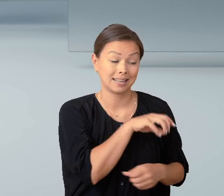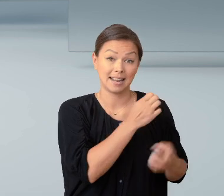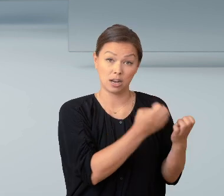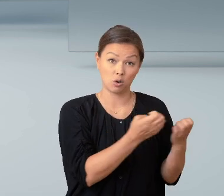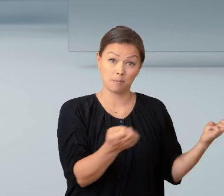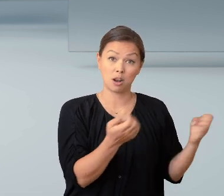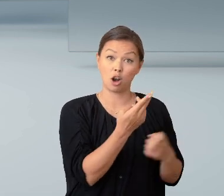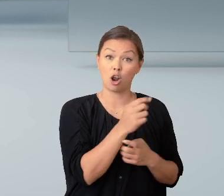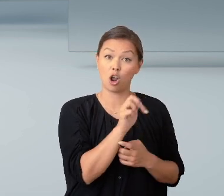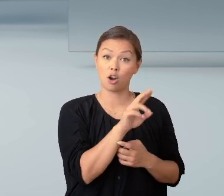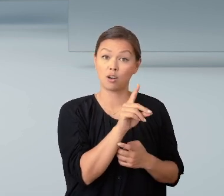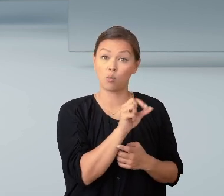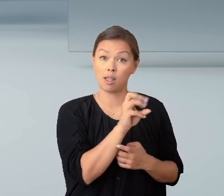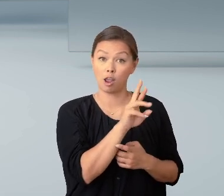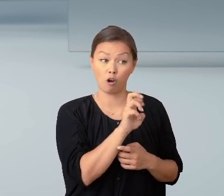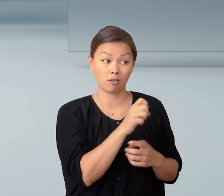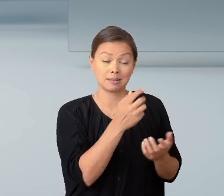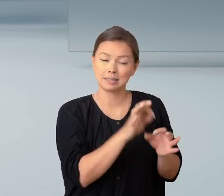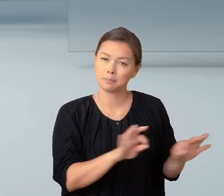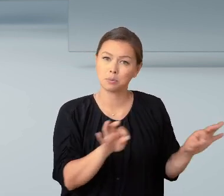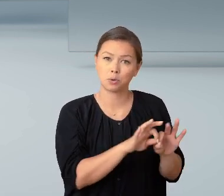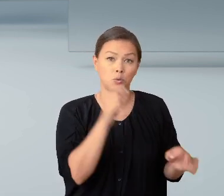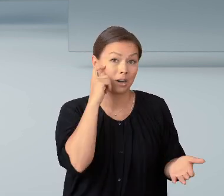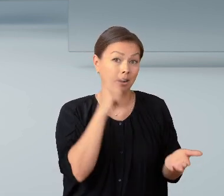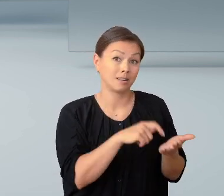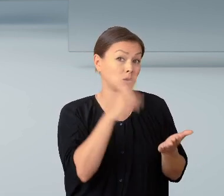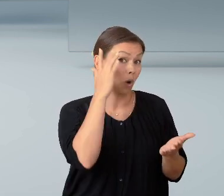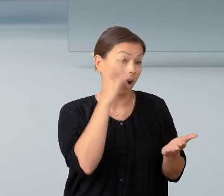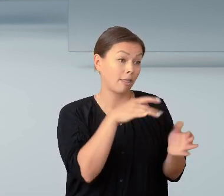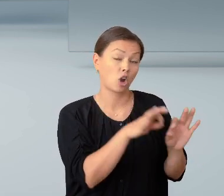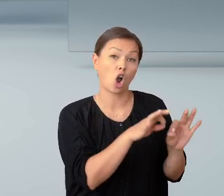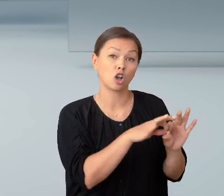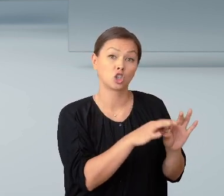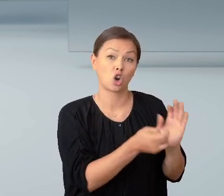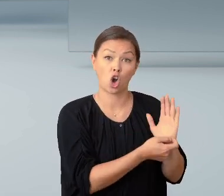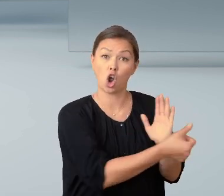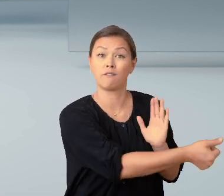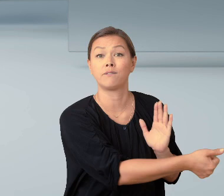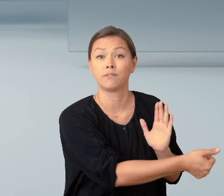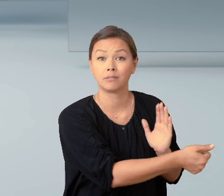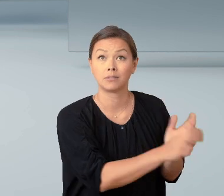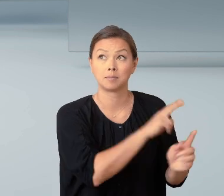Those are costs that we have to include in this because those costs go away. What about all those operational